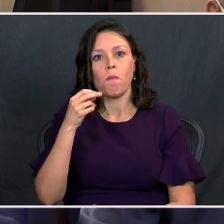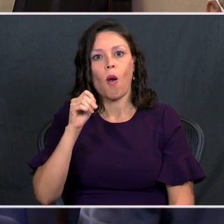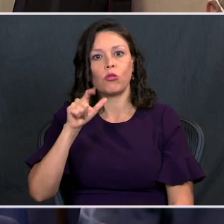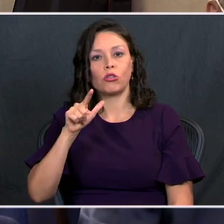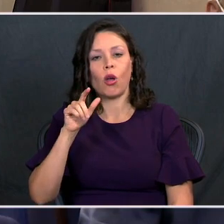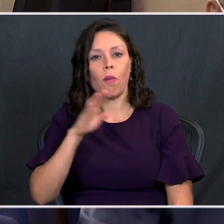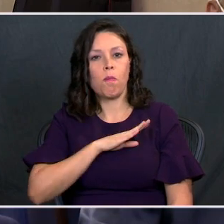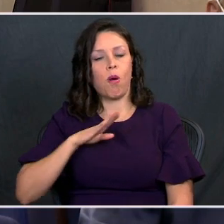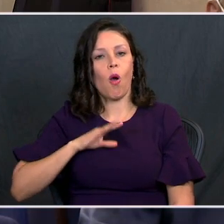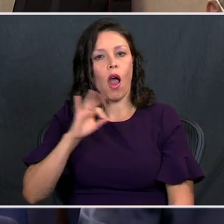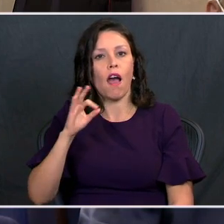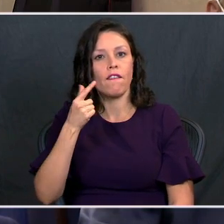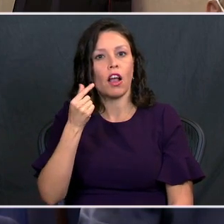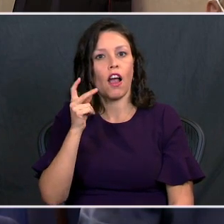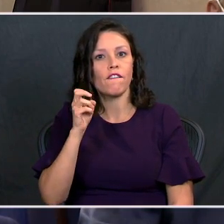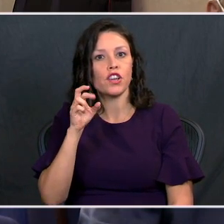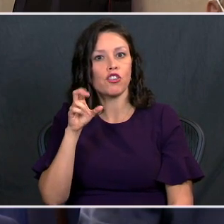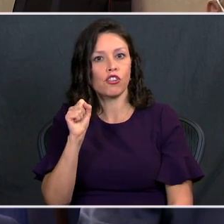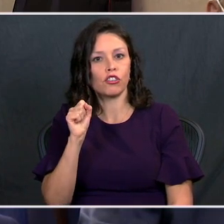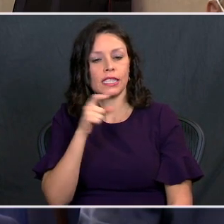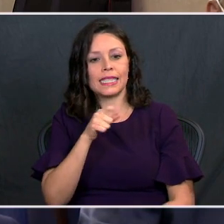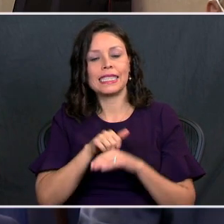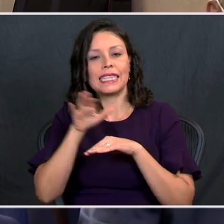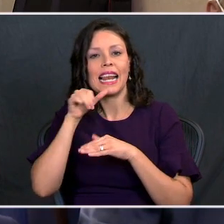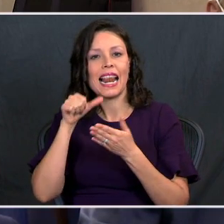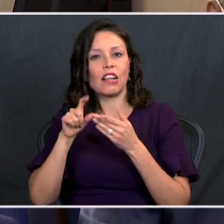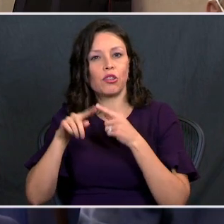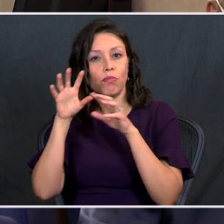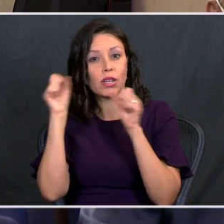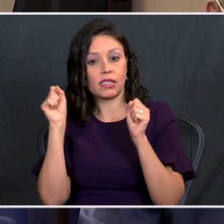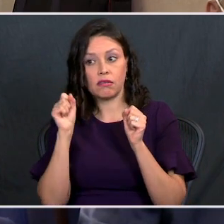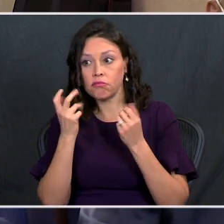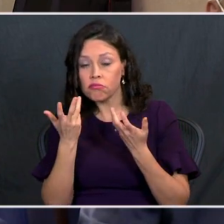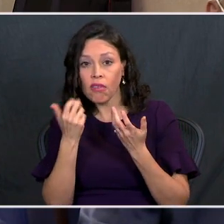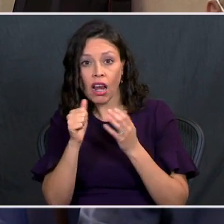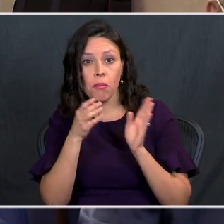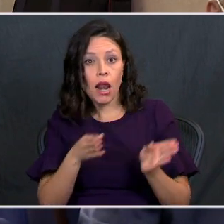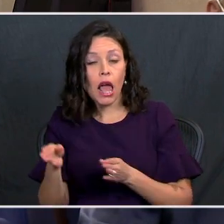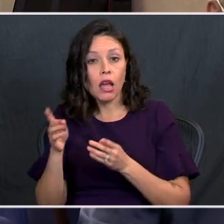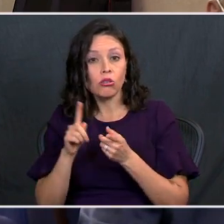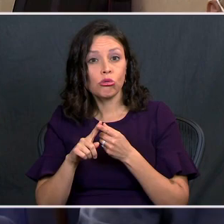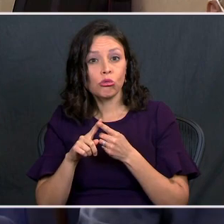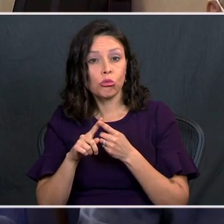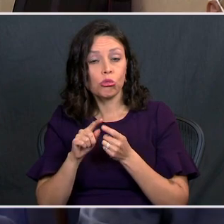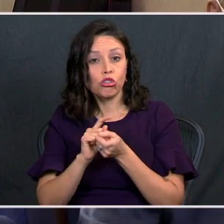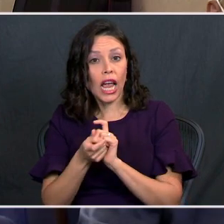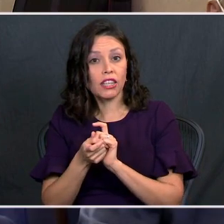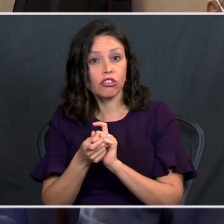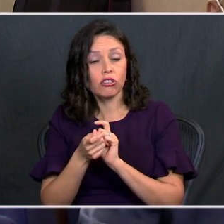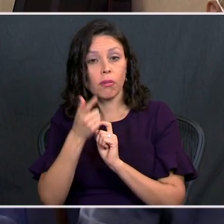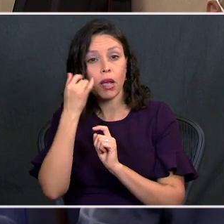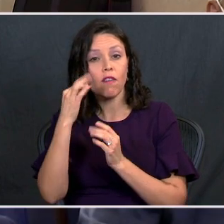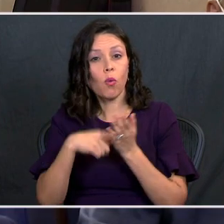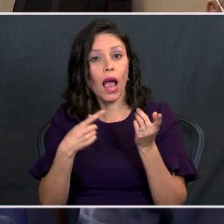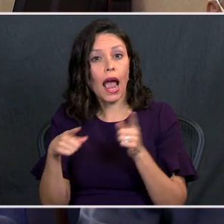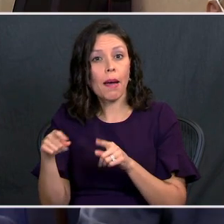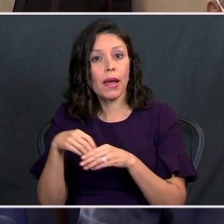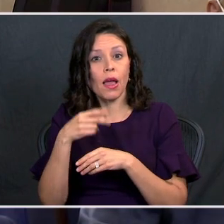and he sent a letter to the President to that effect. Is there any plans to make changes, given what happened at the Post Office